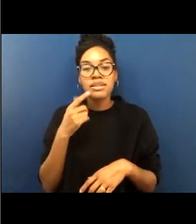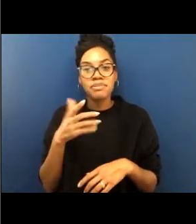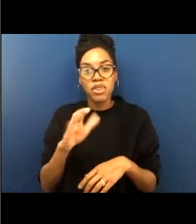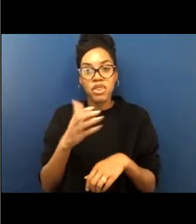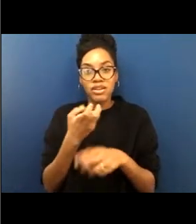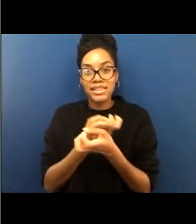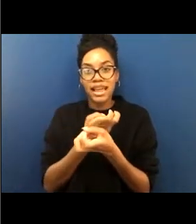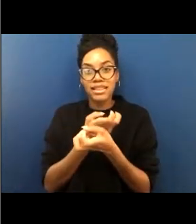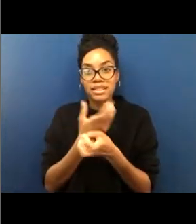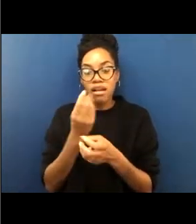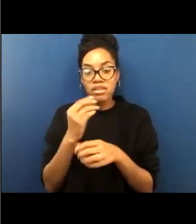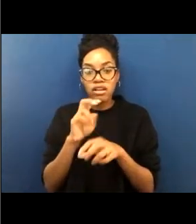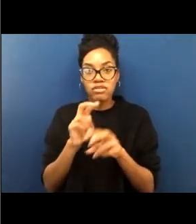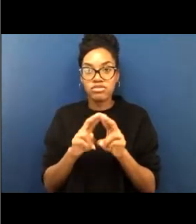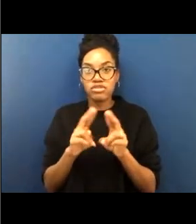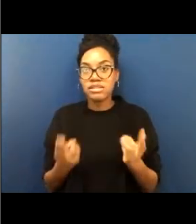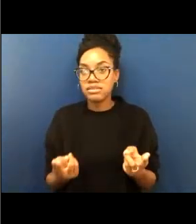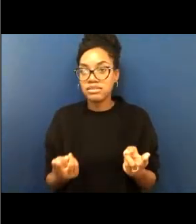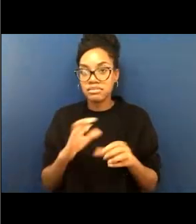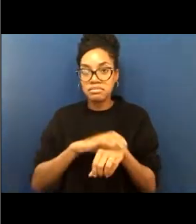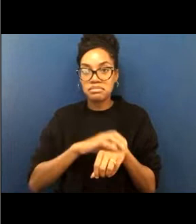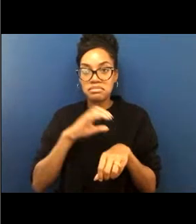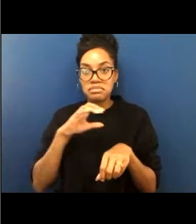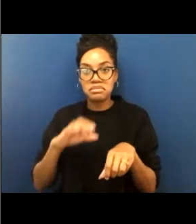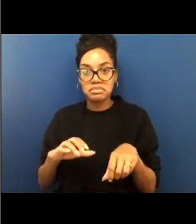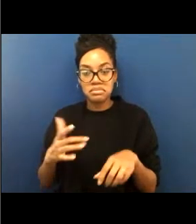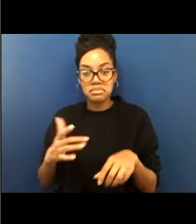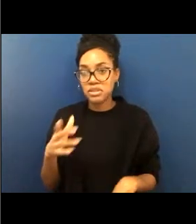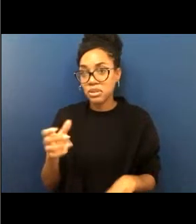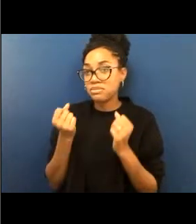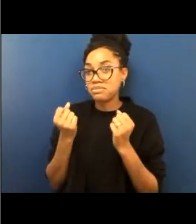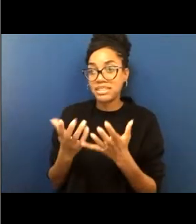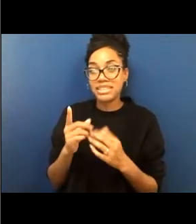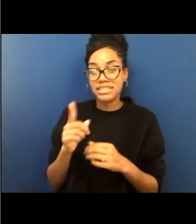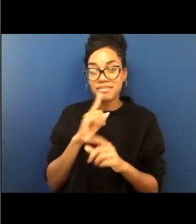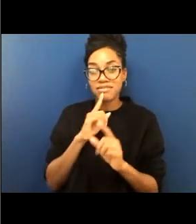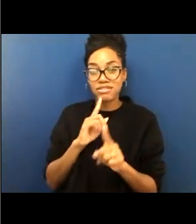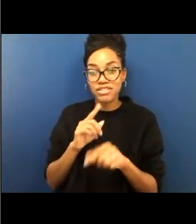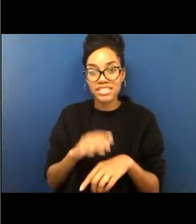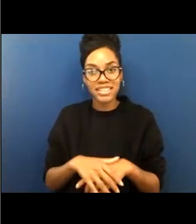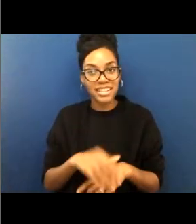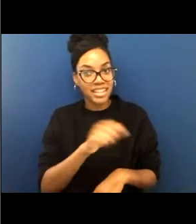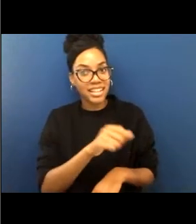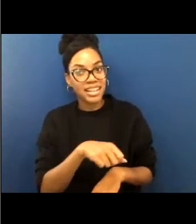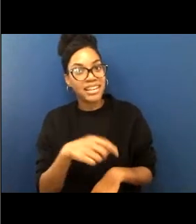So we've got some pretty on the ball viewers here. Yeah, I think you guys should be up here giving this talk.